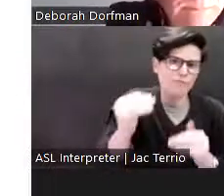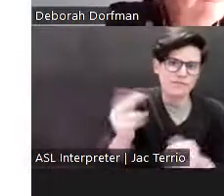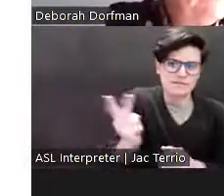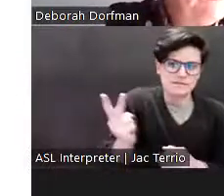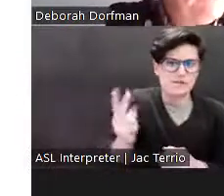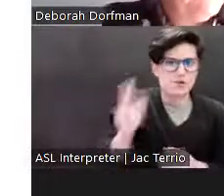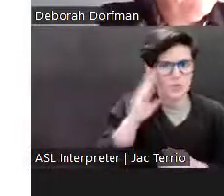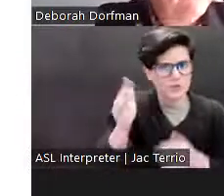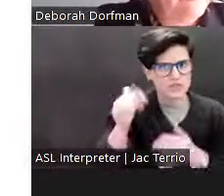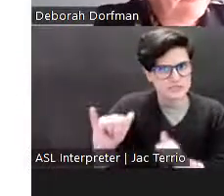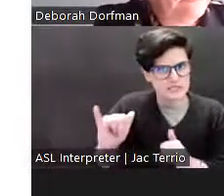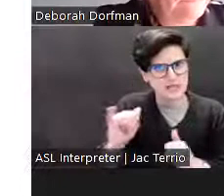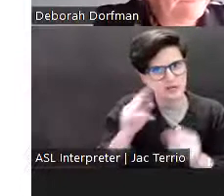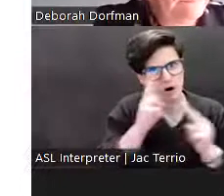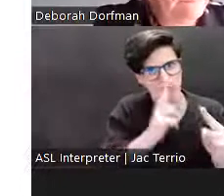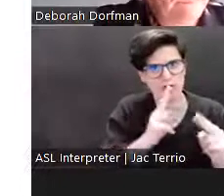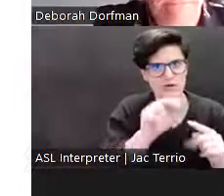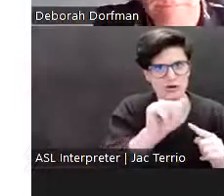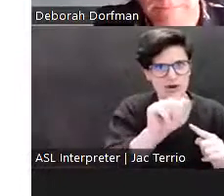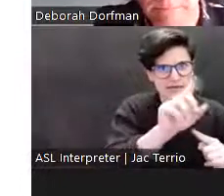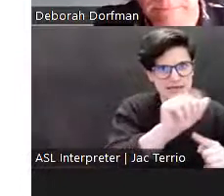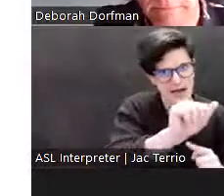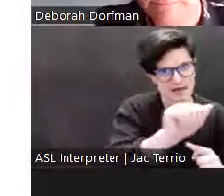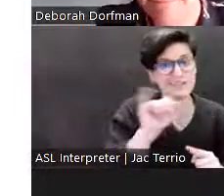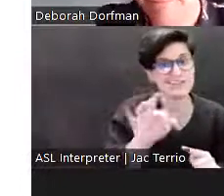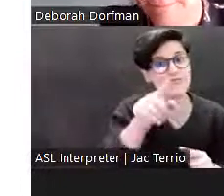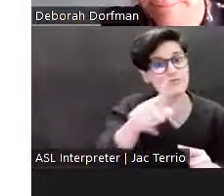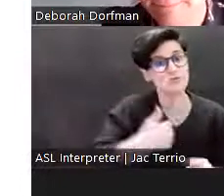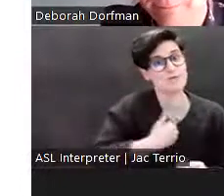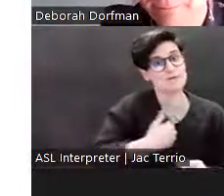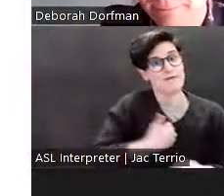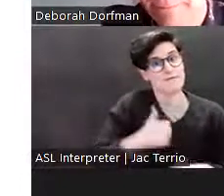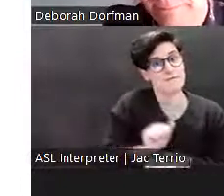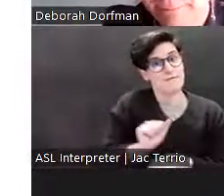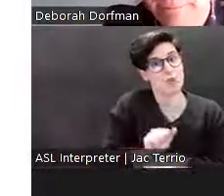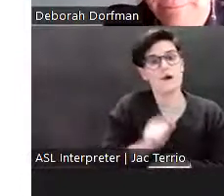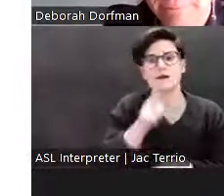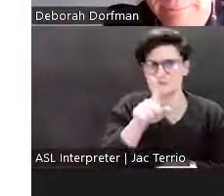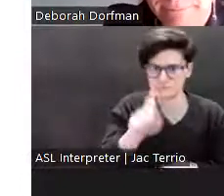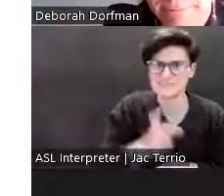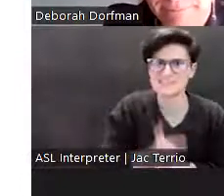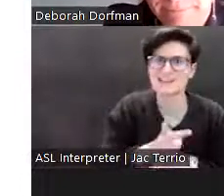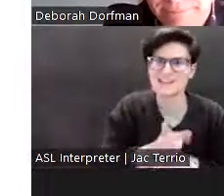you what you need and if you're 15:10:45 self-employed. Take care of yourself, and give yourself what you need to do to work. 15:10:48 The thing that's important to know